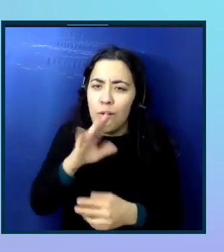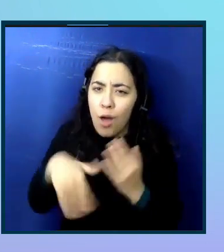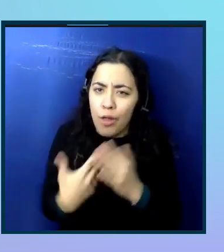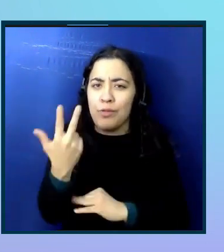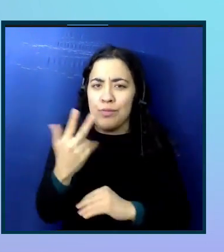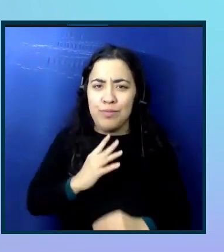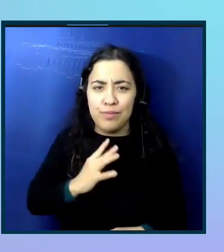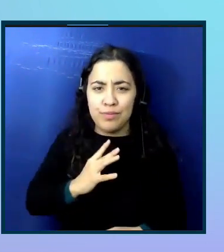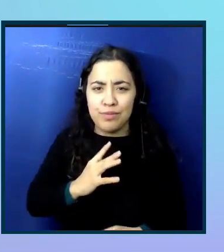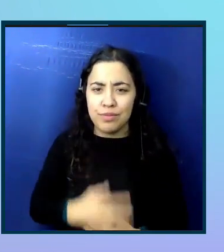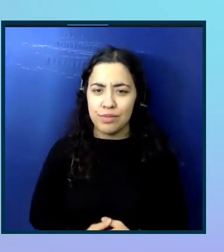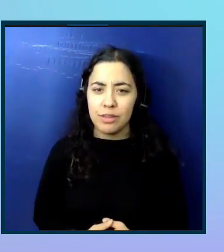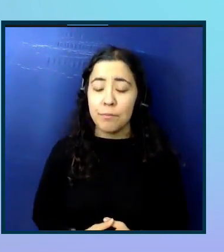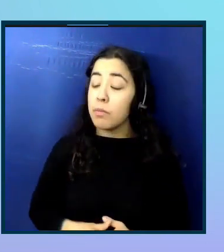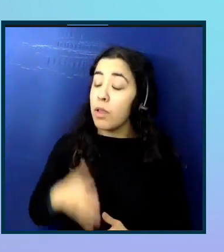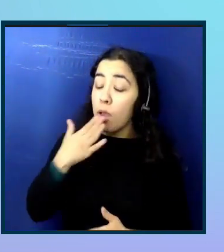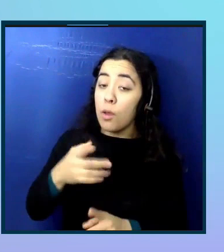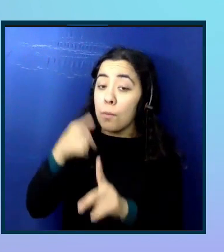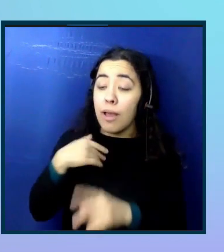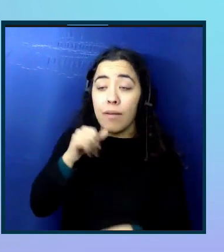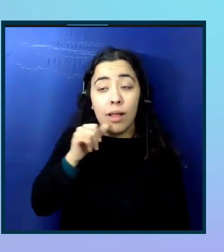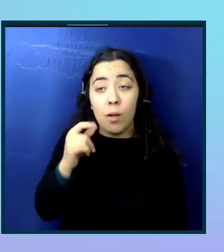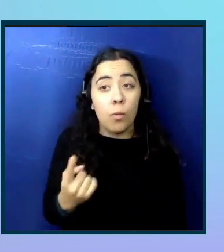because there's right or wrong way to do it.